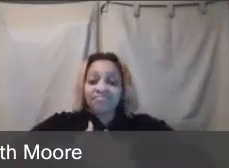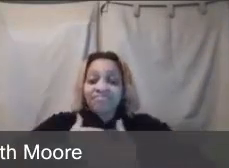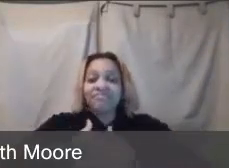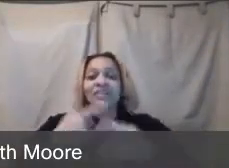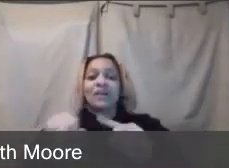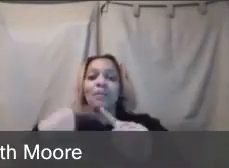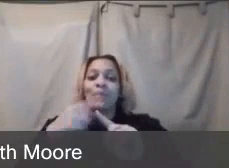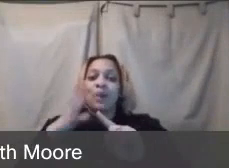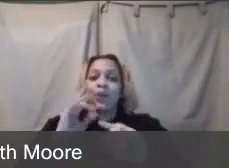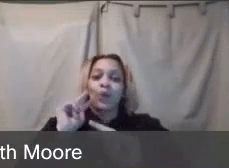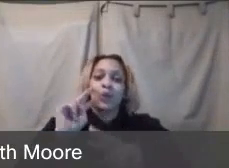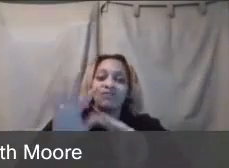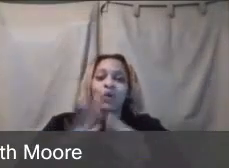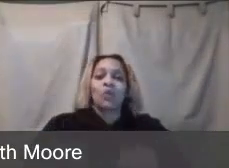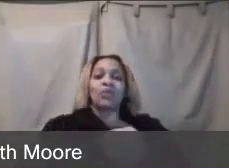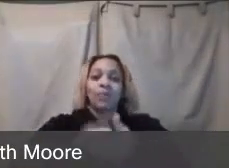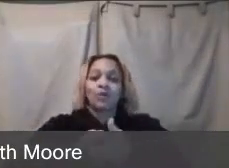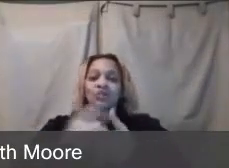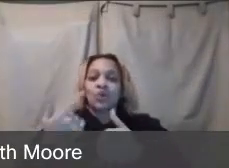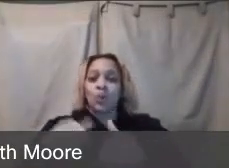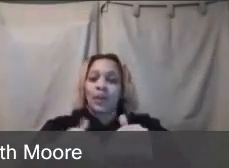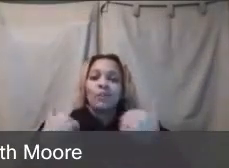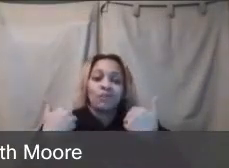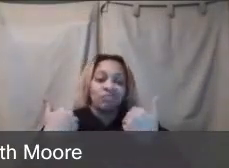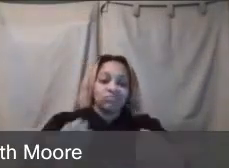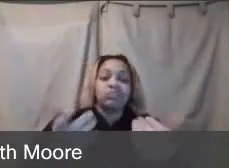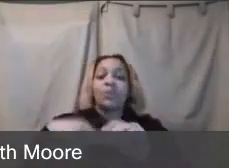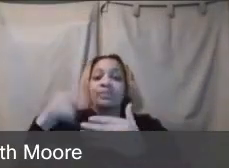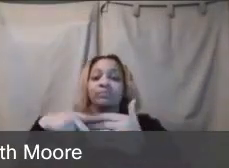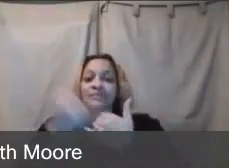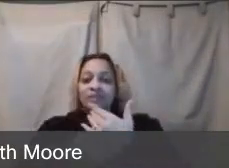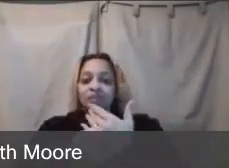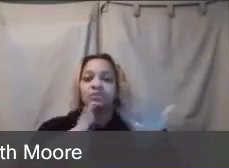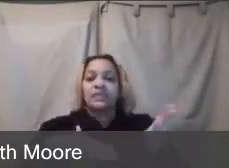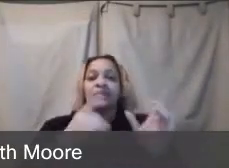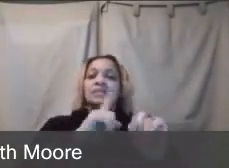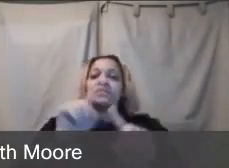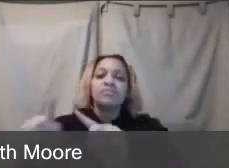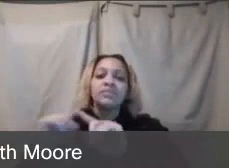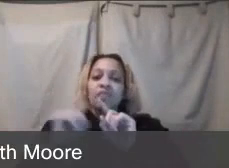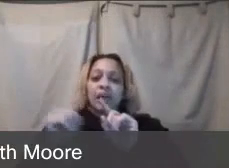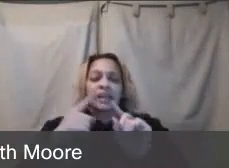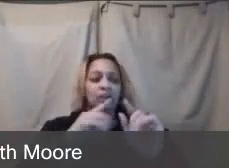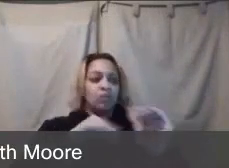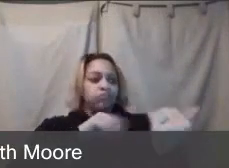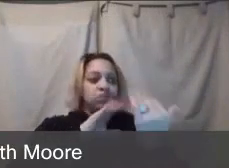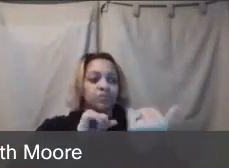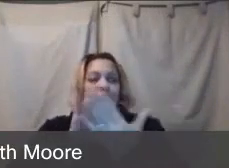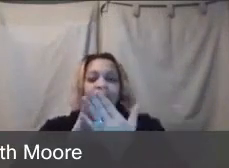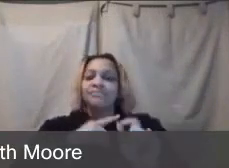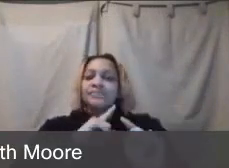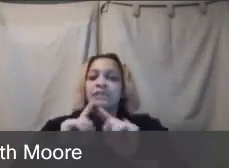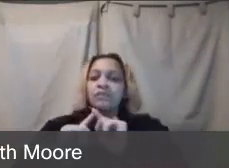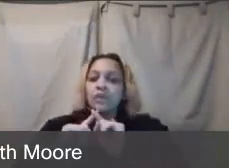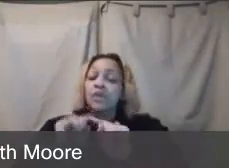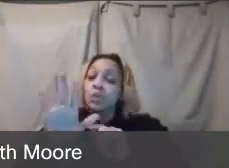We are moving forward with this project with different approaches doing so we're really looking forward to having your input in this.